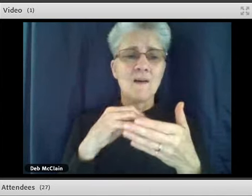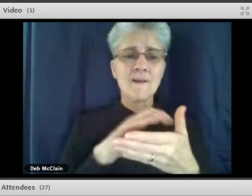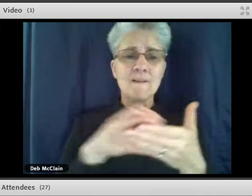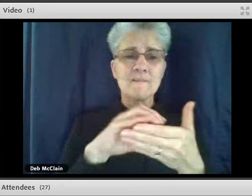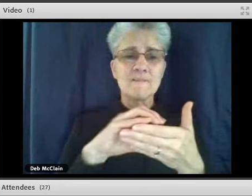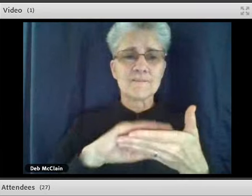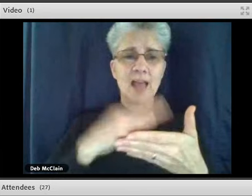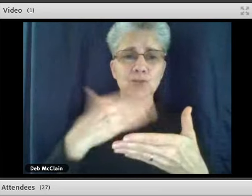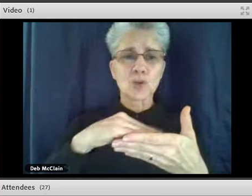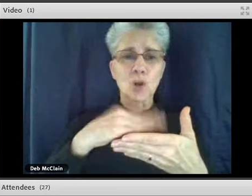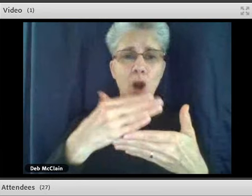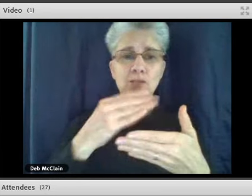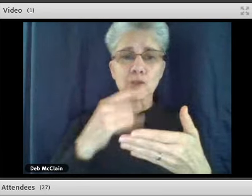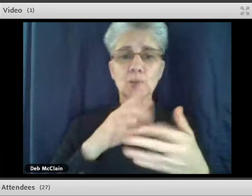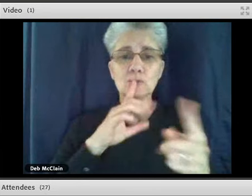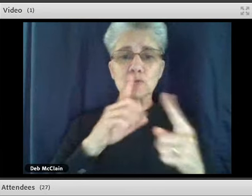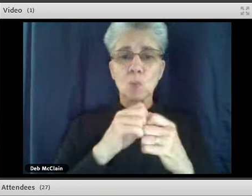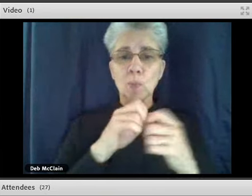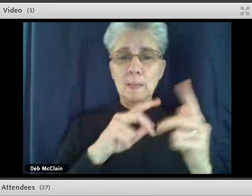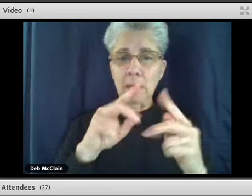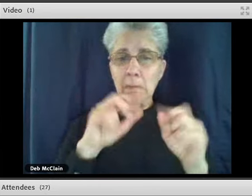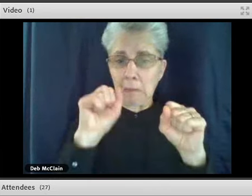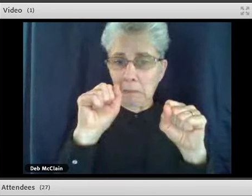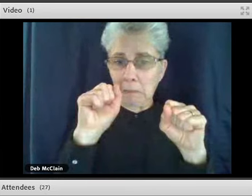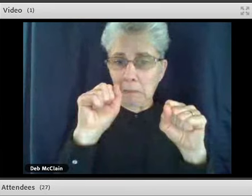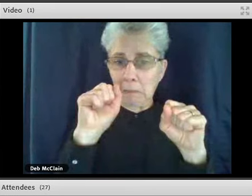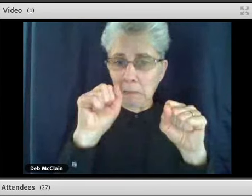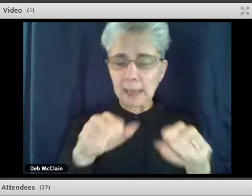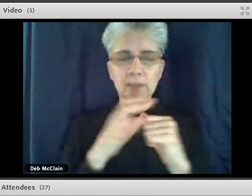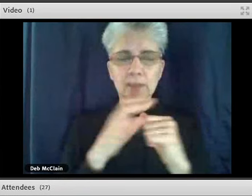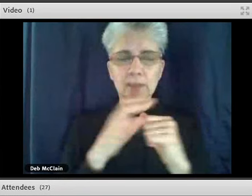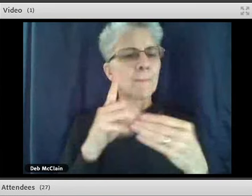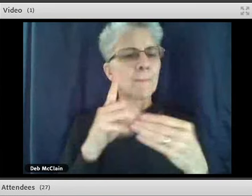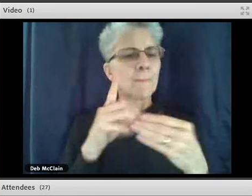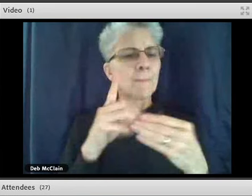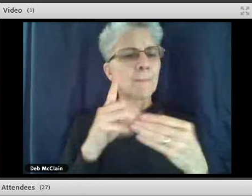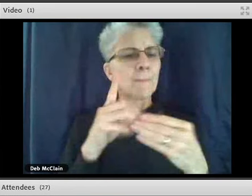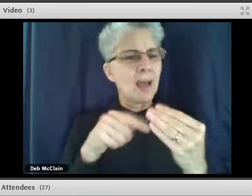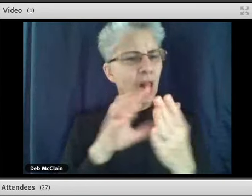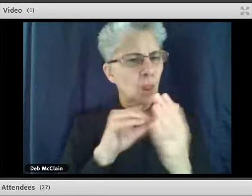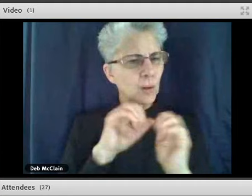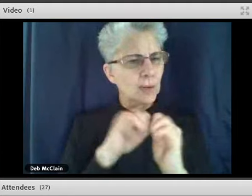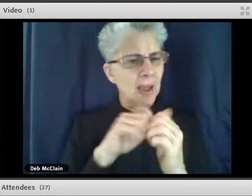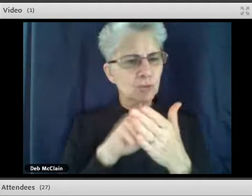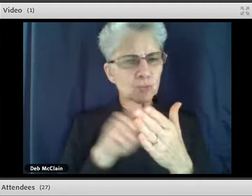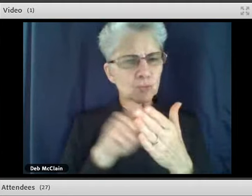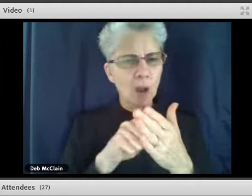Learning how to sign, learning how to have flashcards on your phone, so you can talk to people.